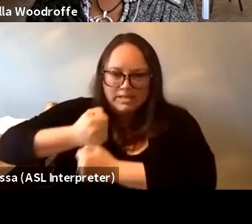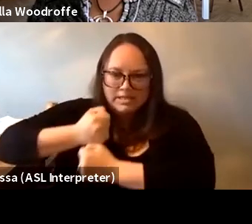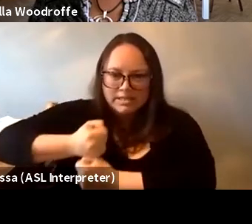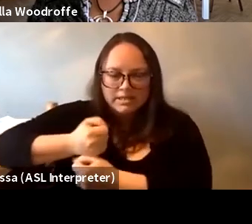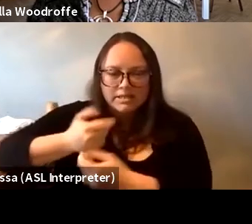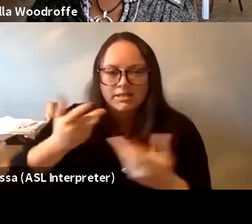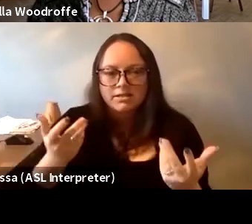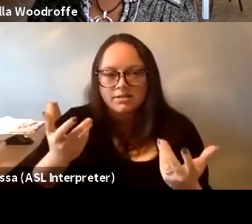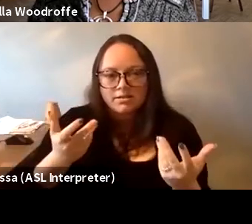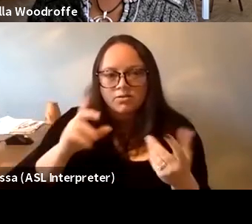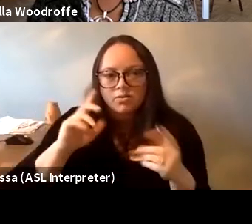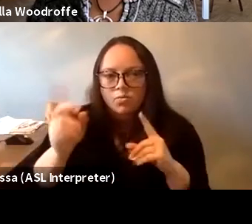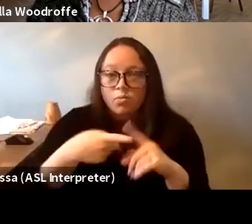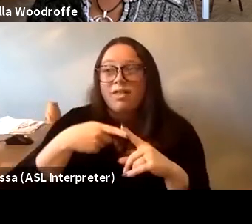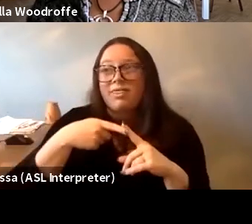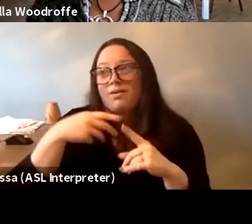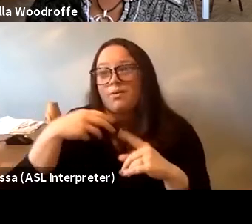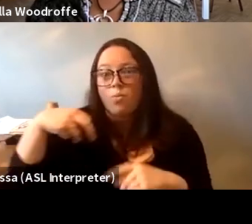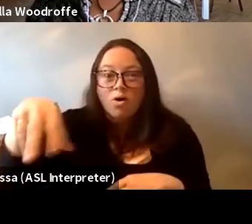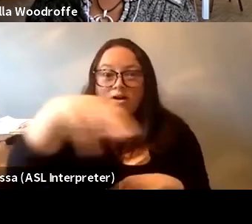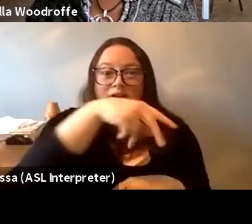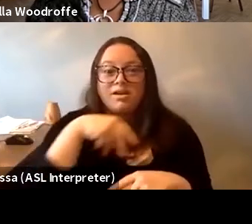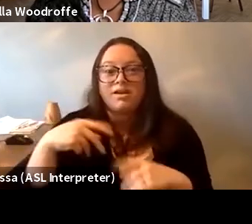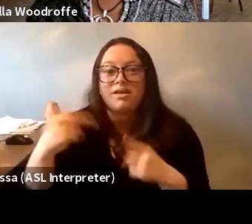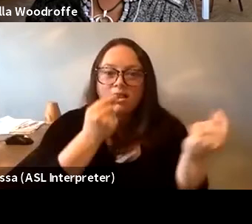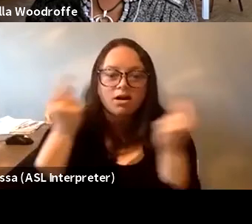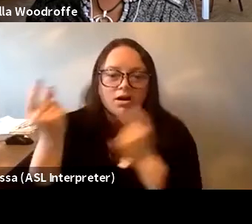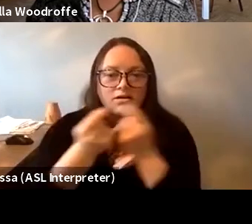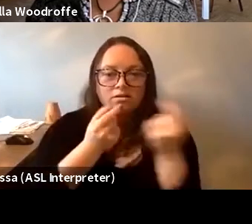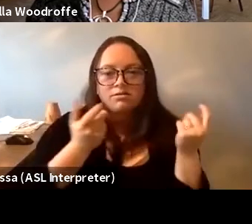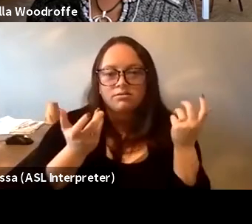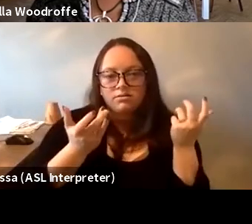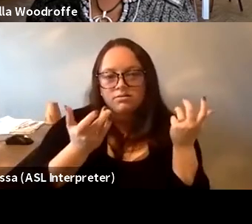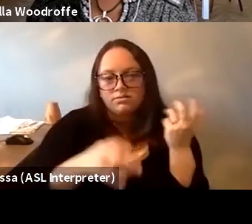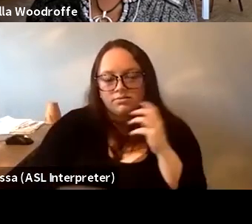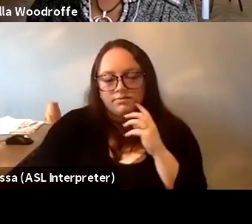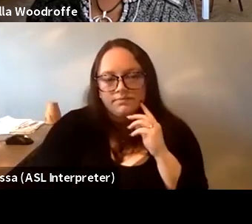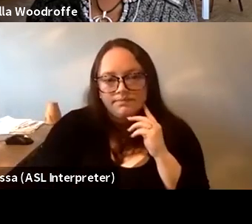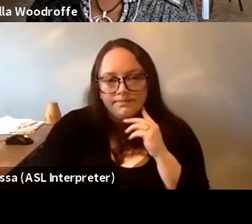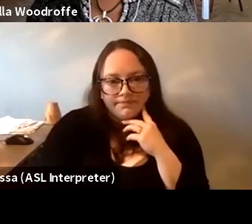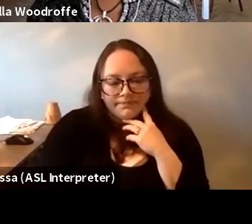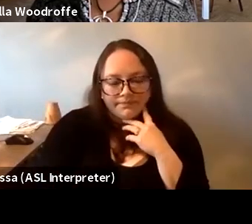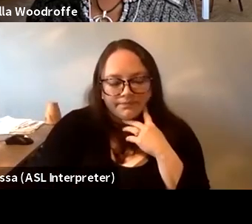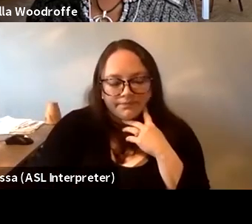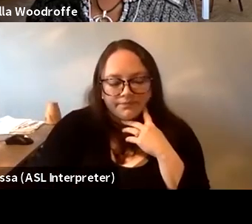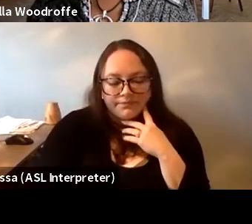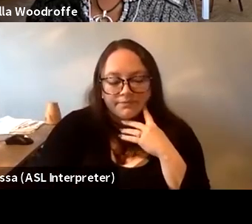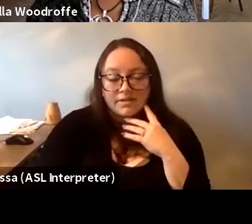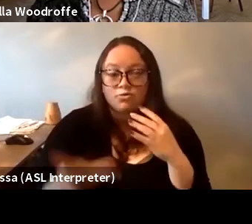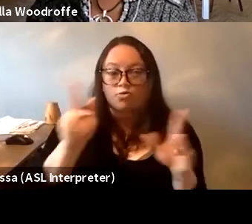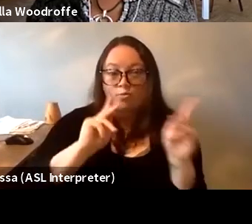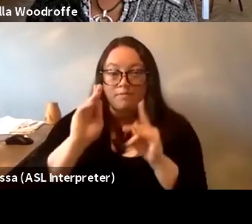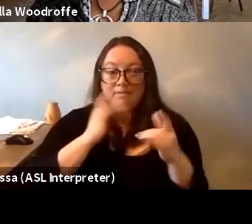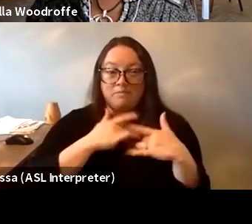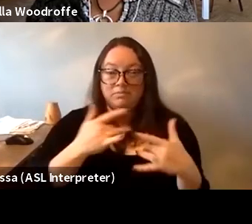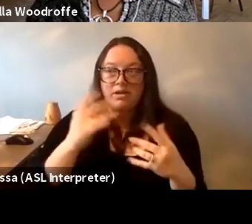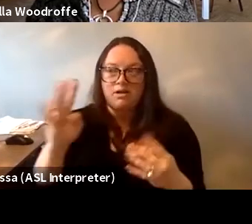they're walking, and they're doing stuff? You know? And so people would look at you, like, you know, why don't you